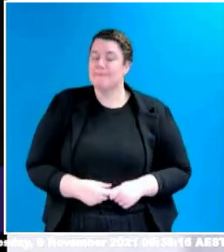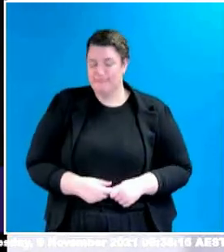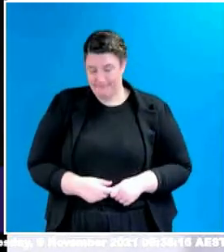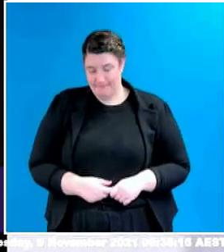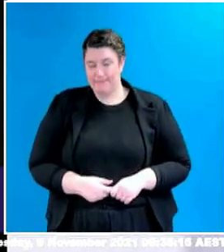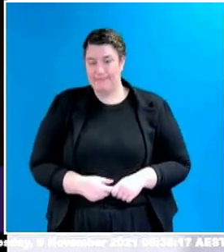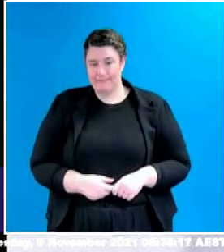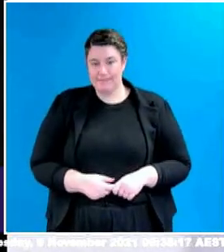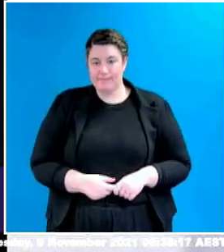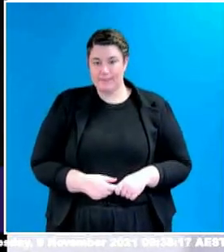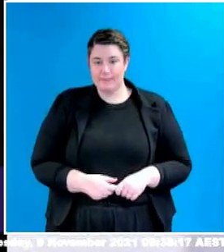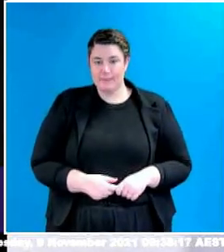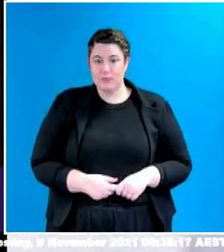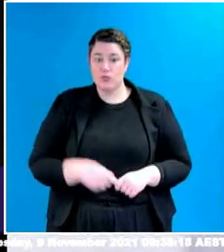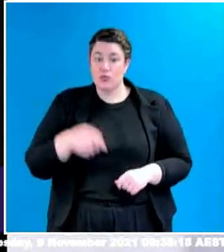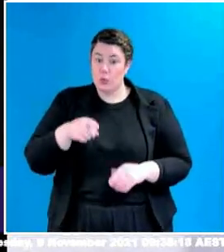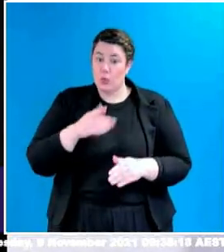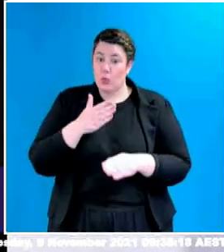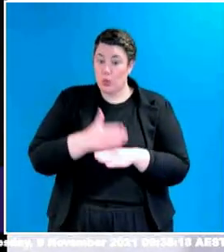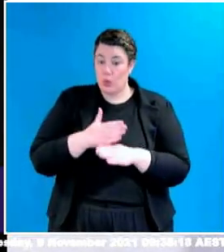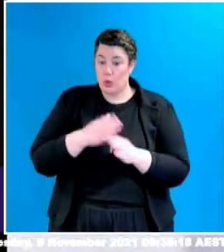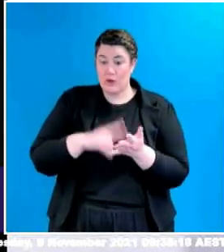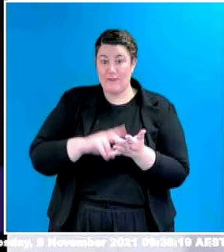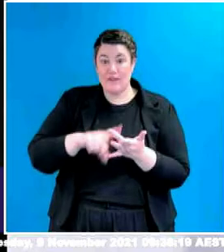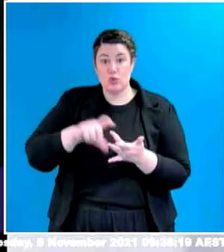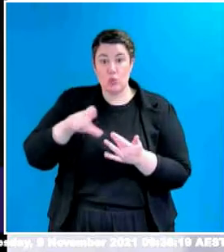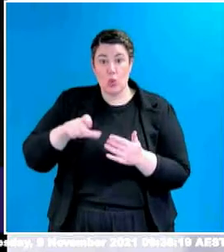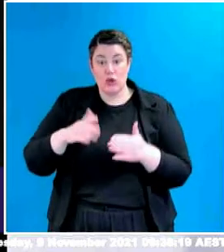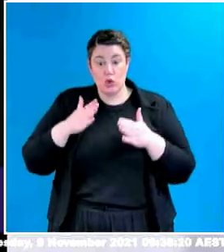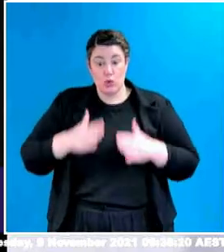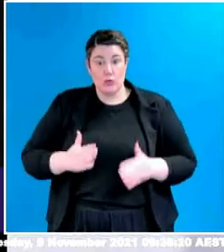Your time at the Victorian Human Rights Commission coincided with